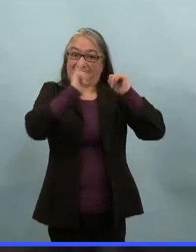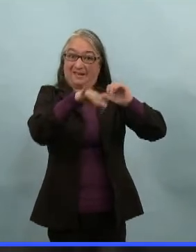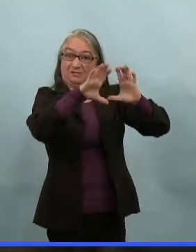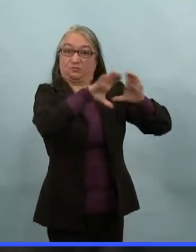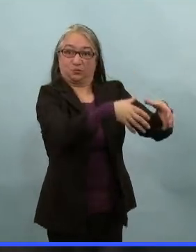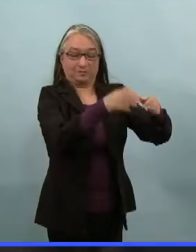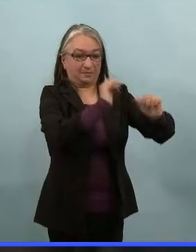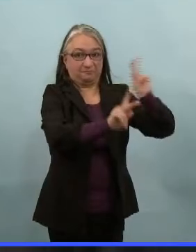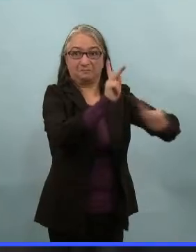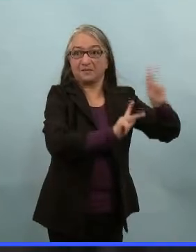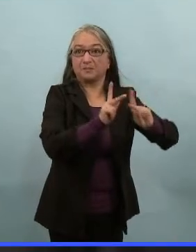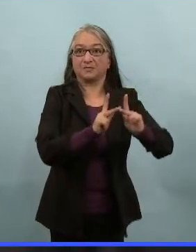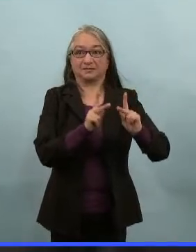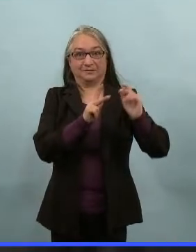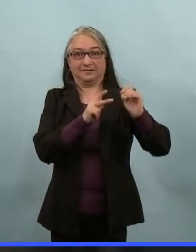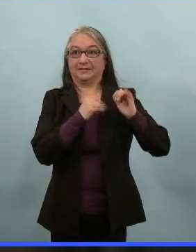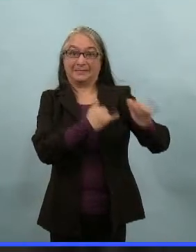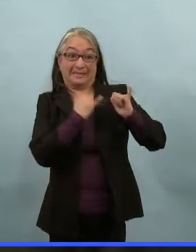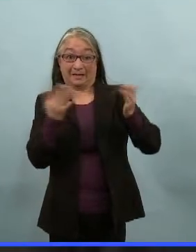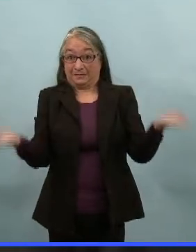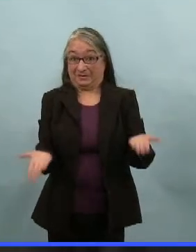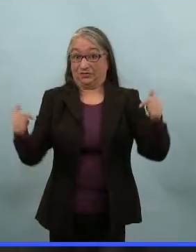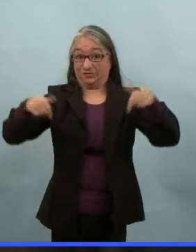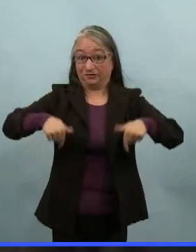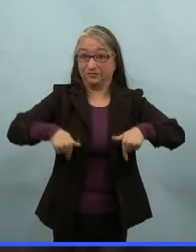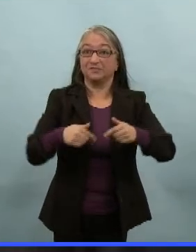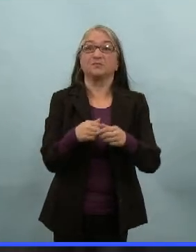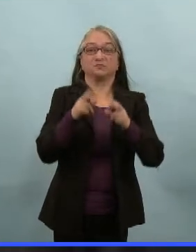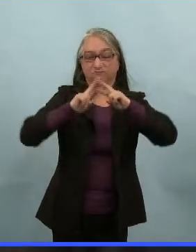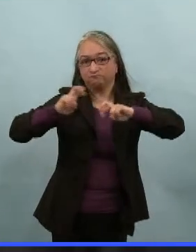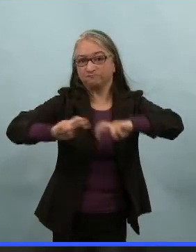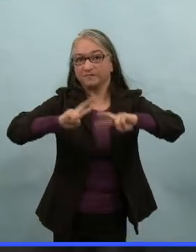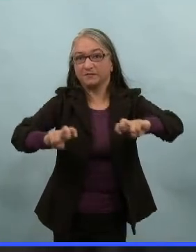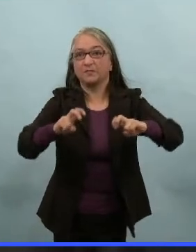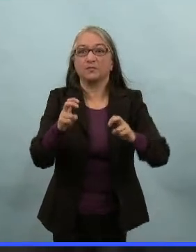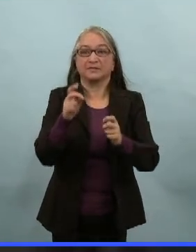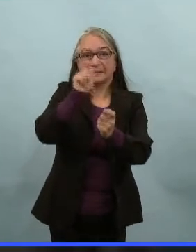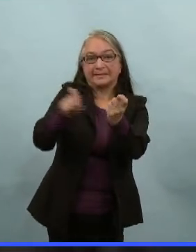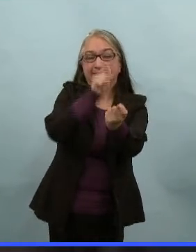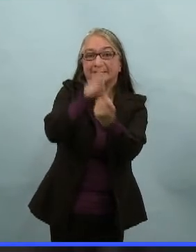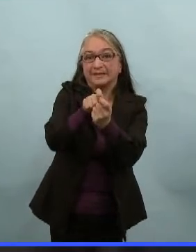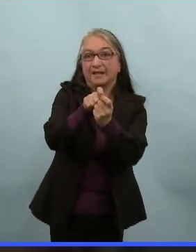variables that might be impacting an accurate assessment and how severe omicron is we know